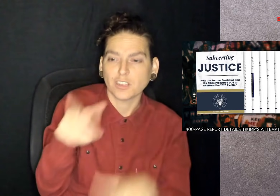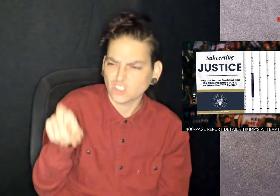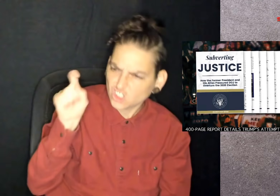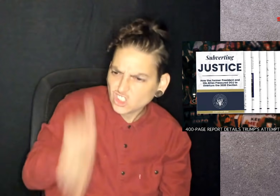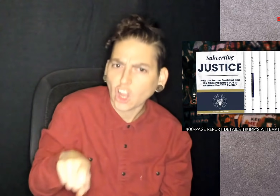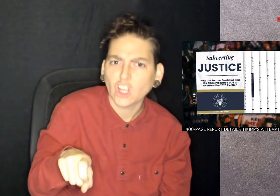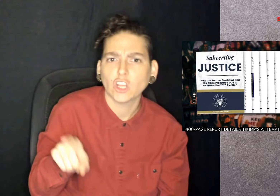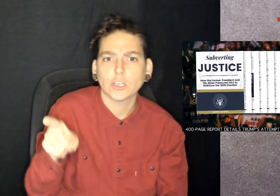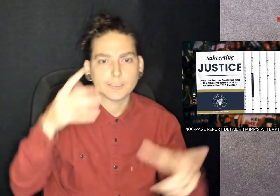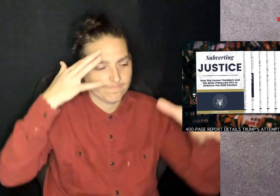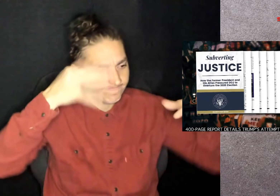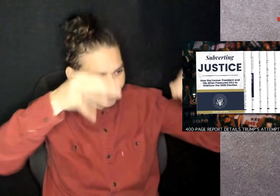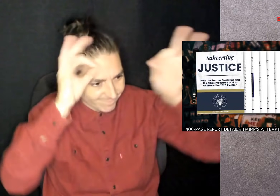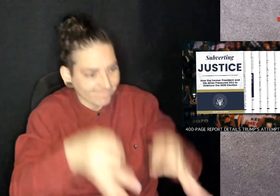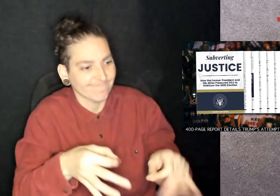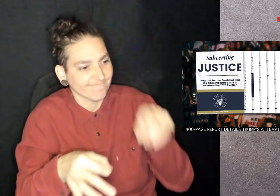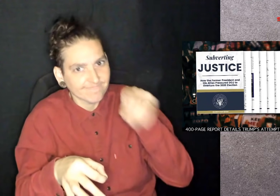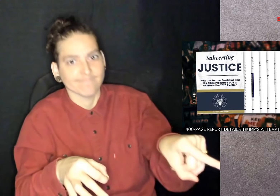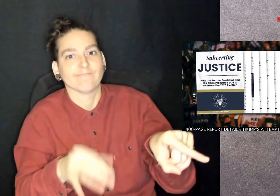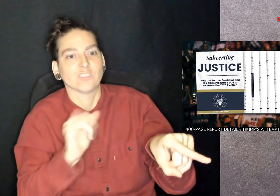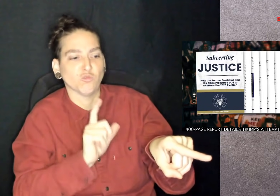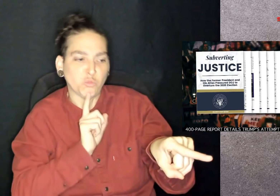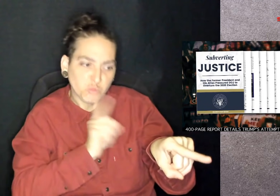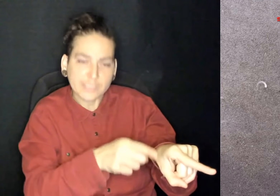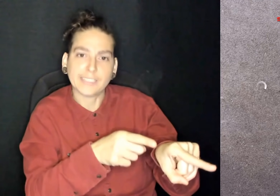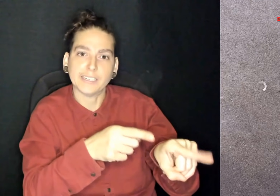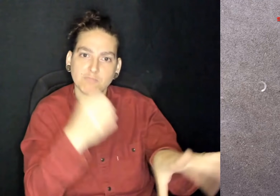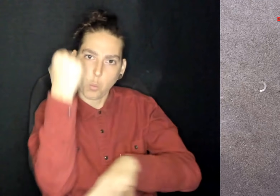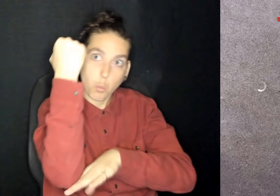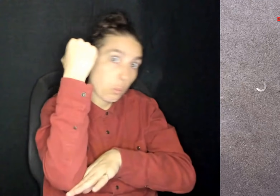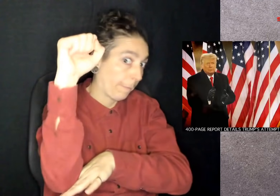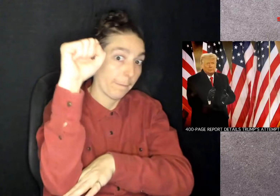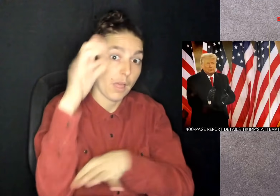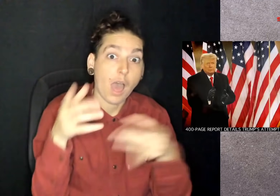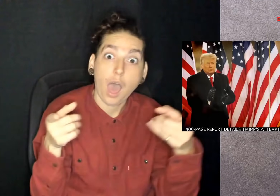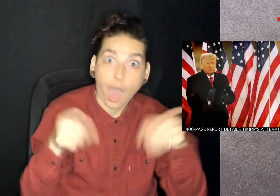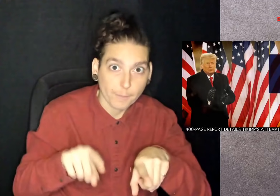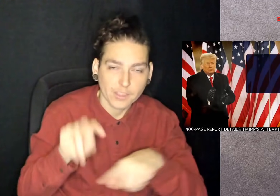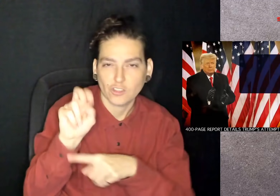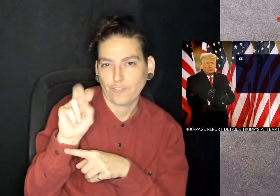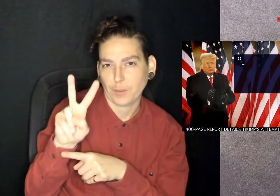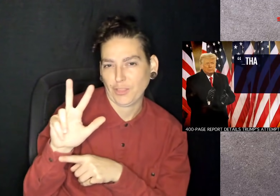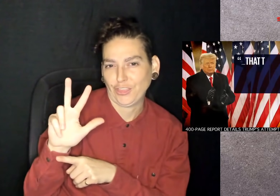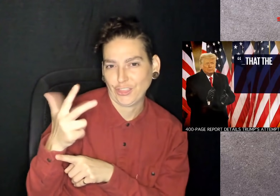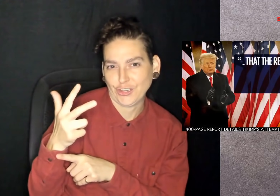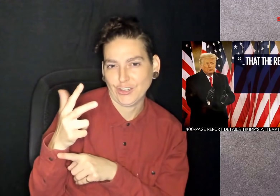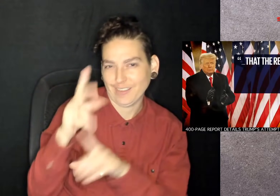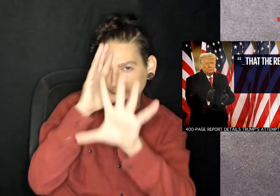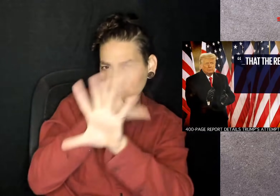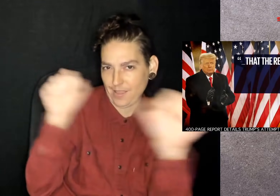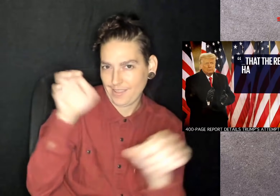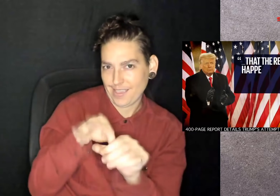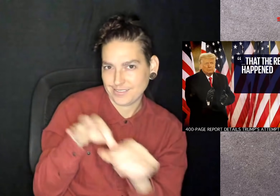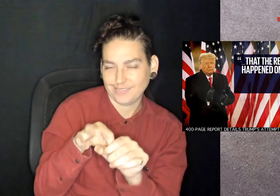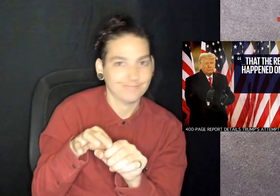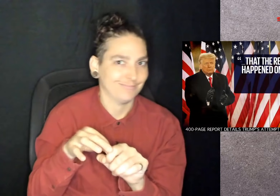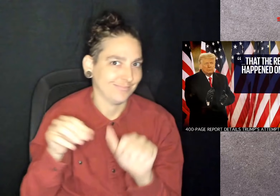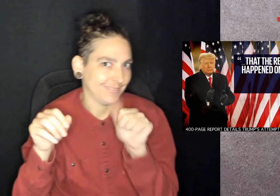should conclude that the real insurrection happened on November 3 the presidential election